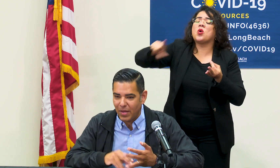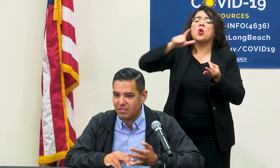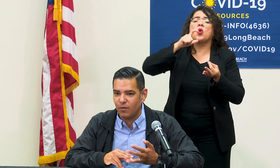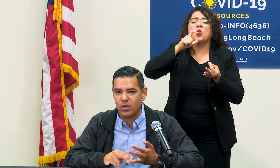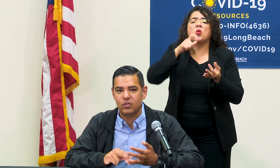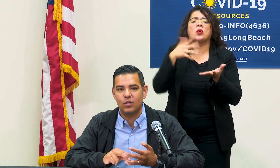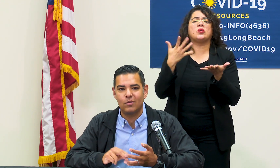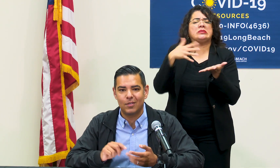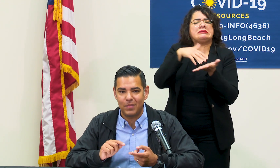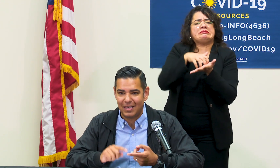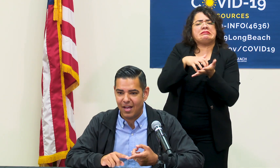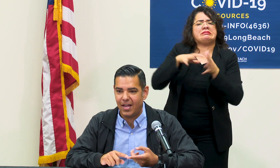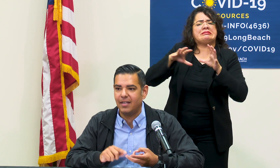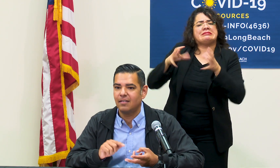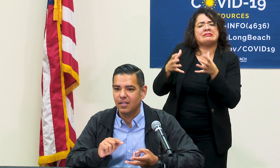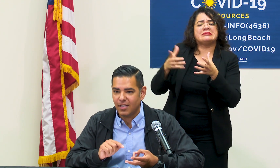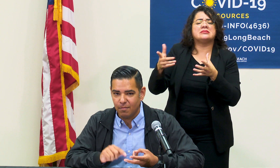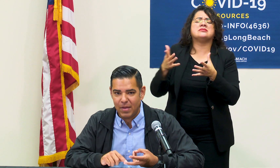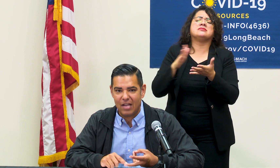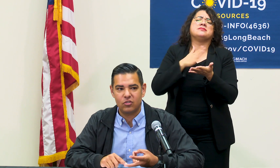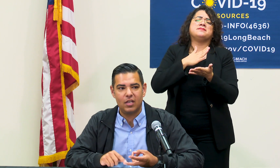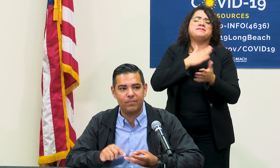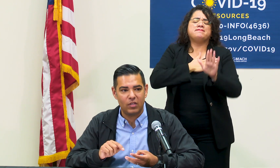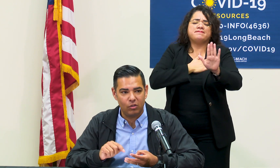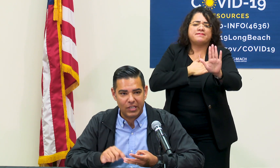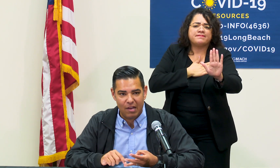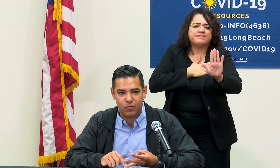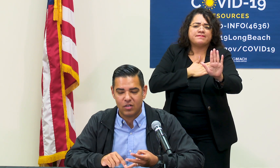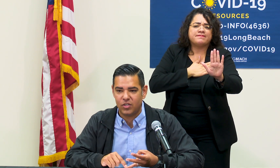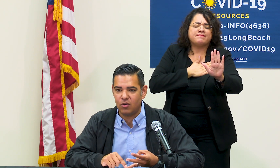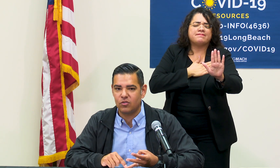best thing for us to do is to be kind, compassionate , look out for our seniors